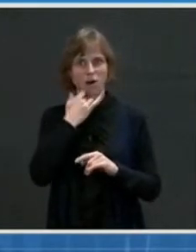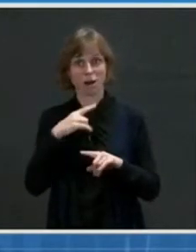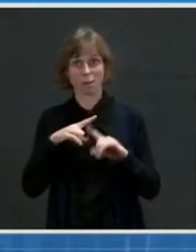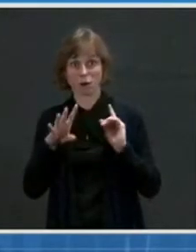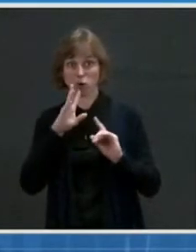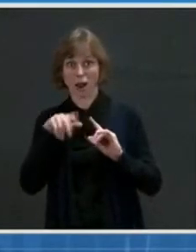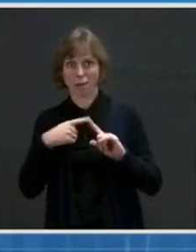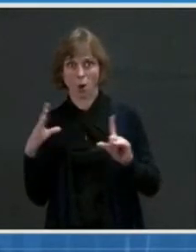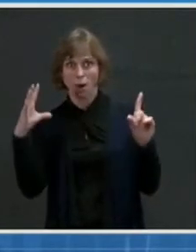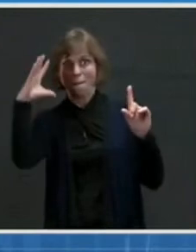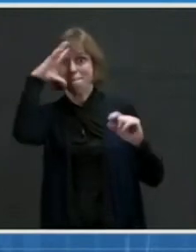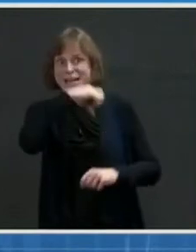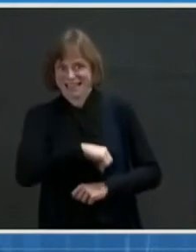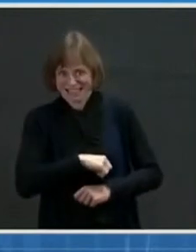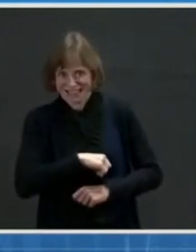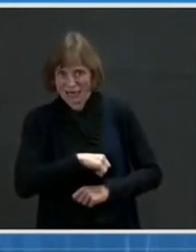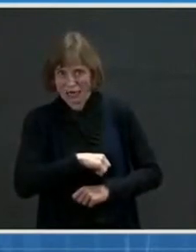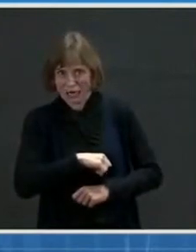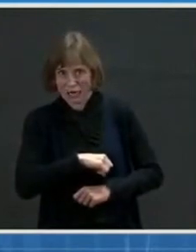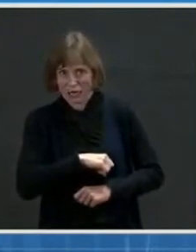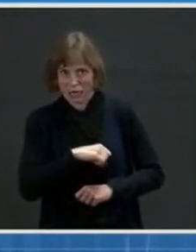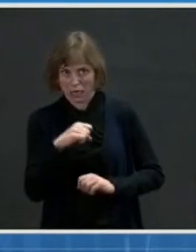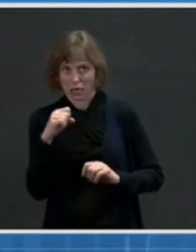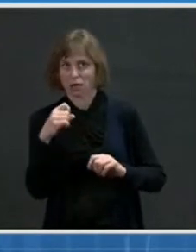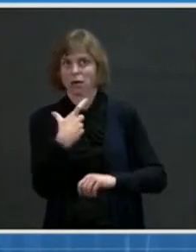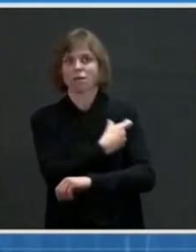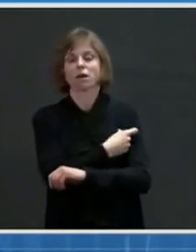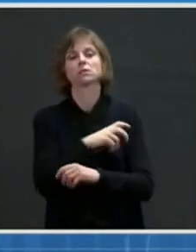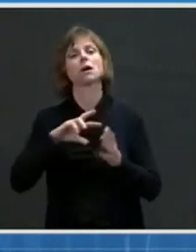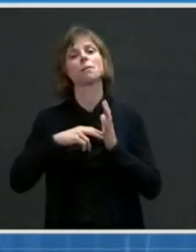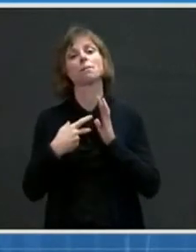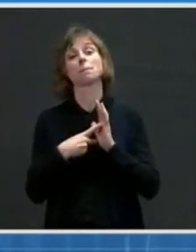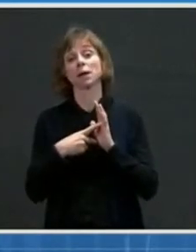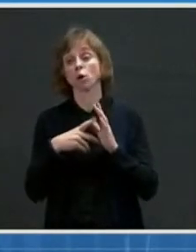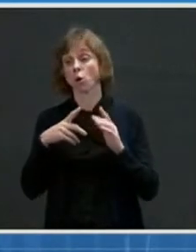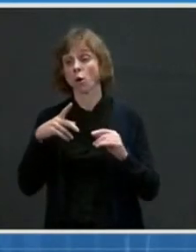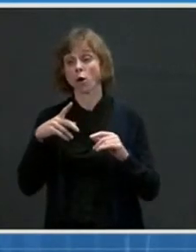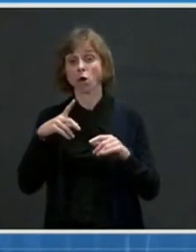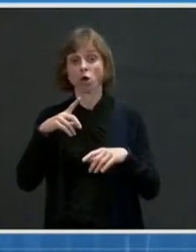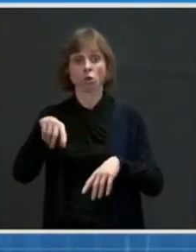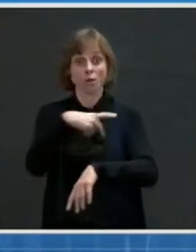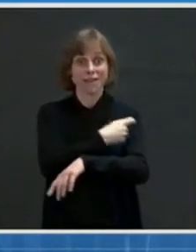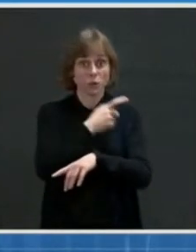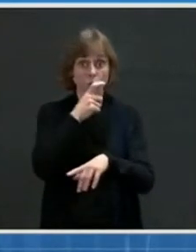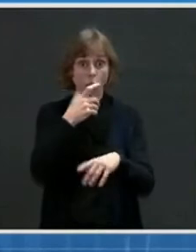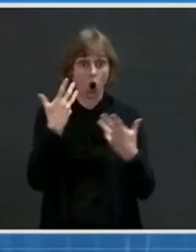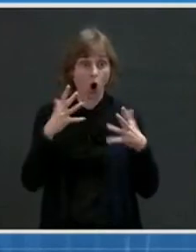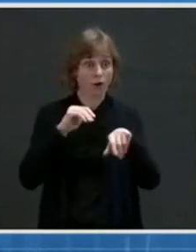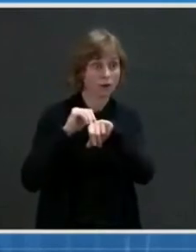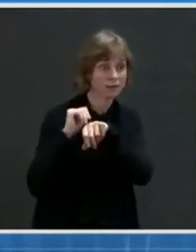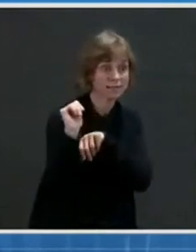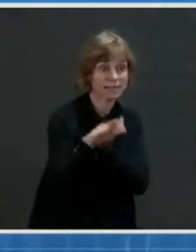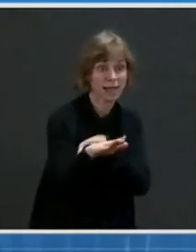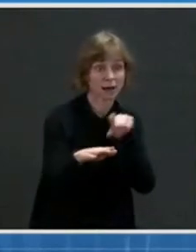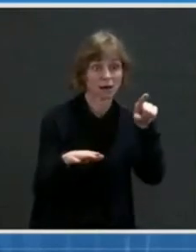CORRECT ME IF I'M WRONG, SHE WAS REFERRING TO MISSING VACCINES, SIMPLY THAT WE NEEDED